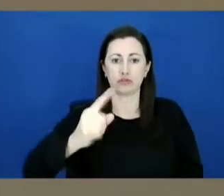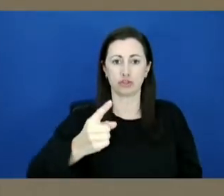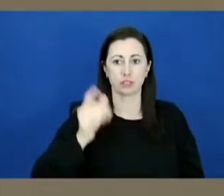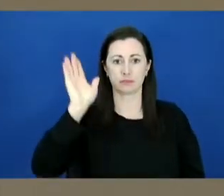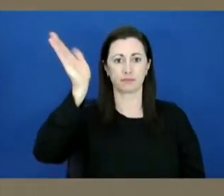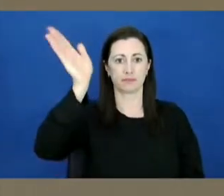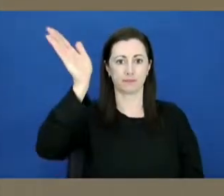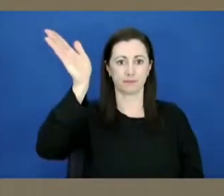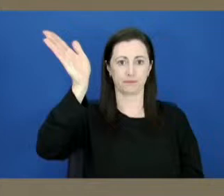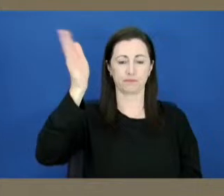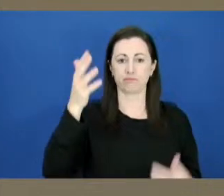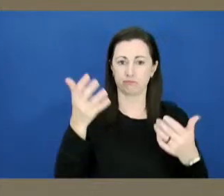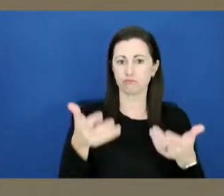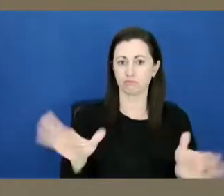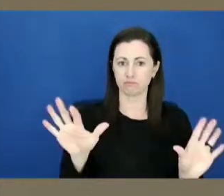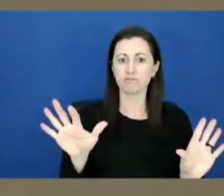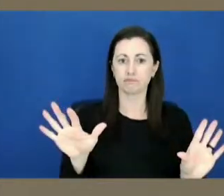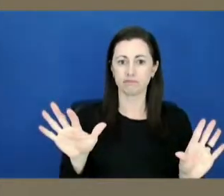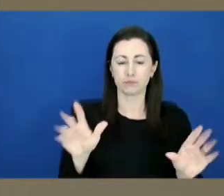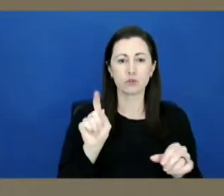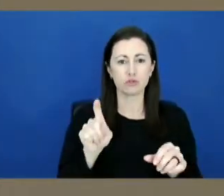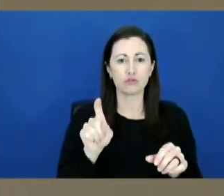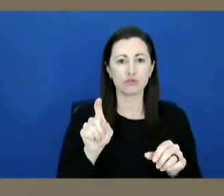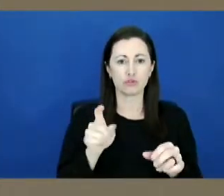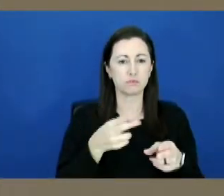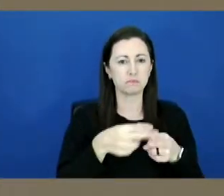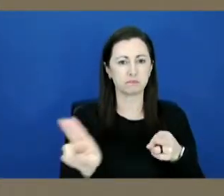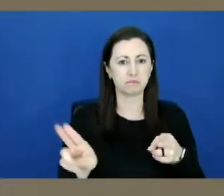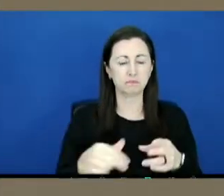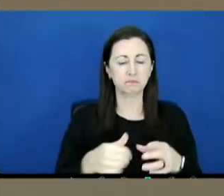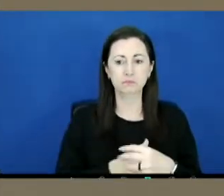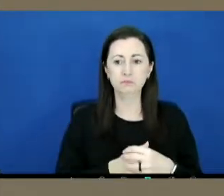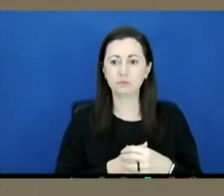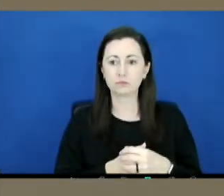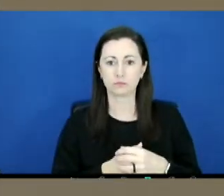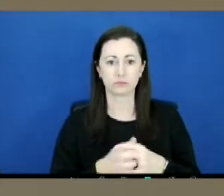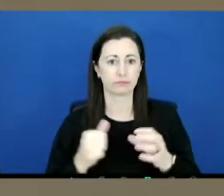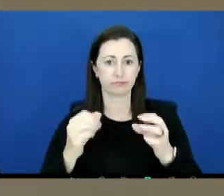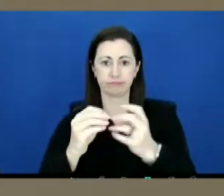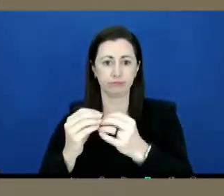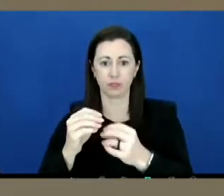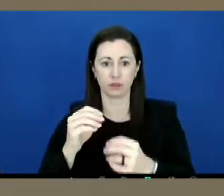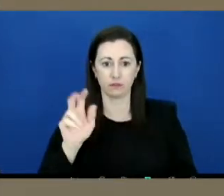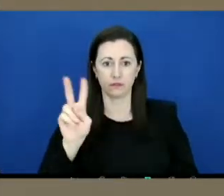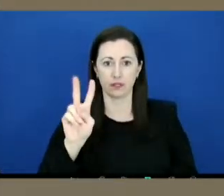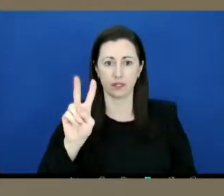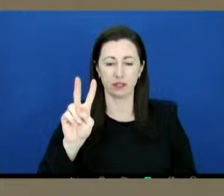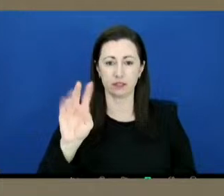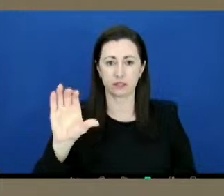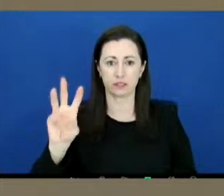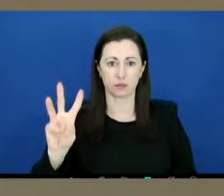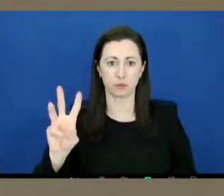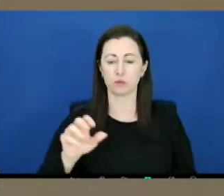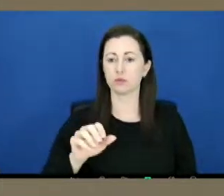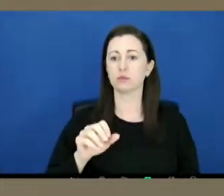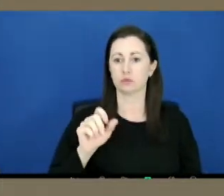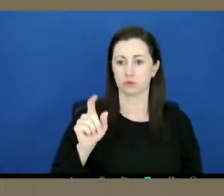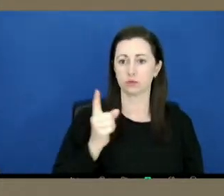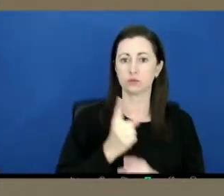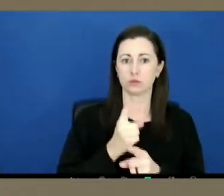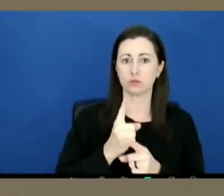IT IS NOT A JOINT MEETING SO